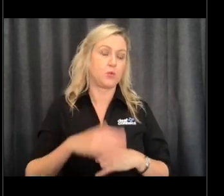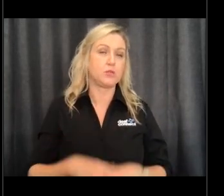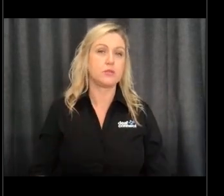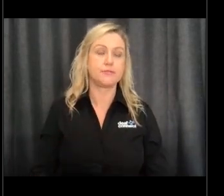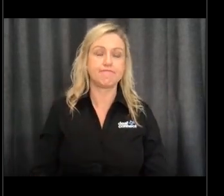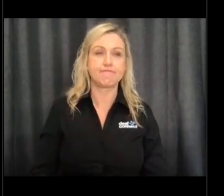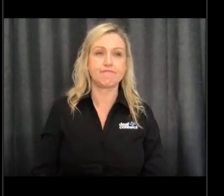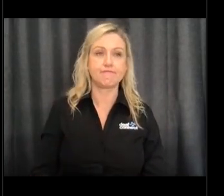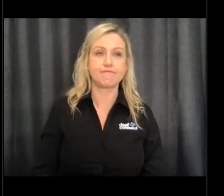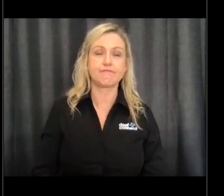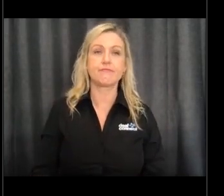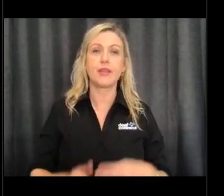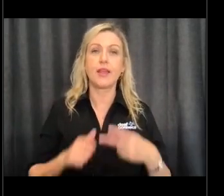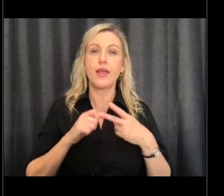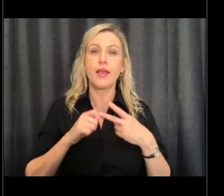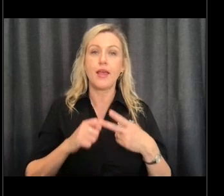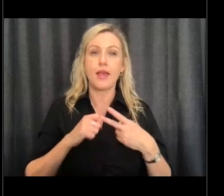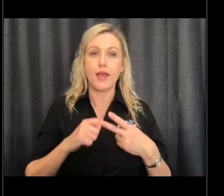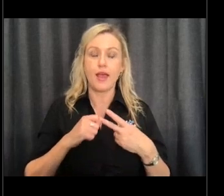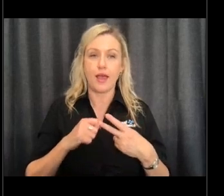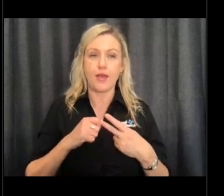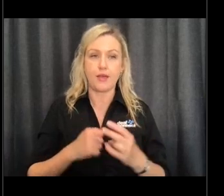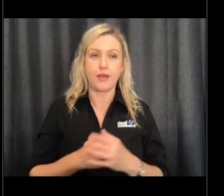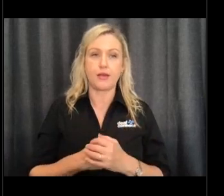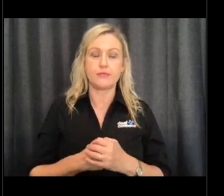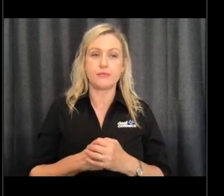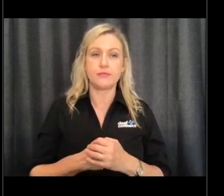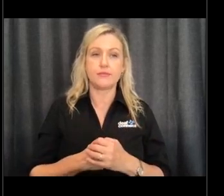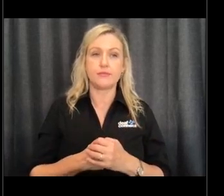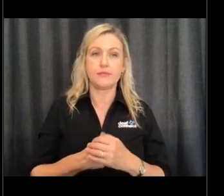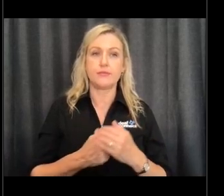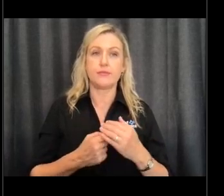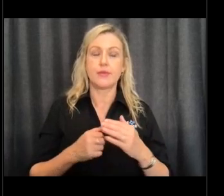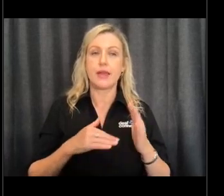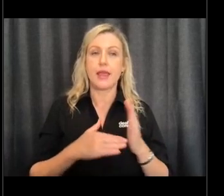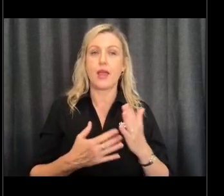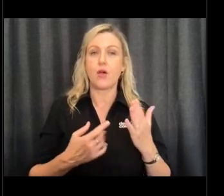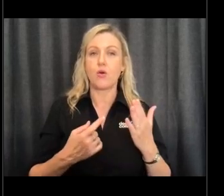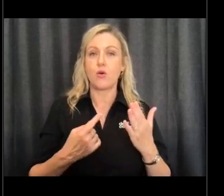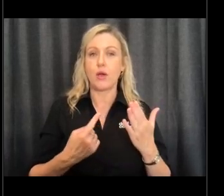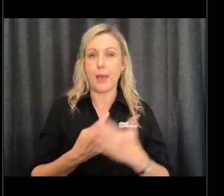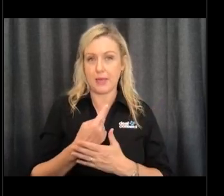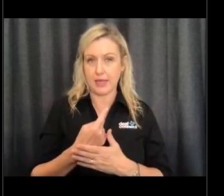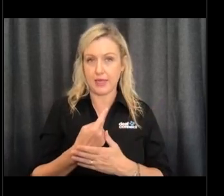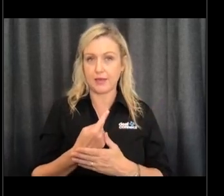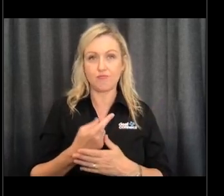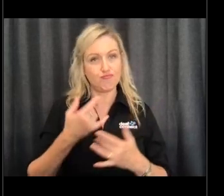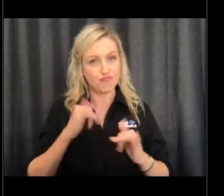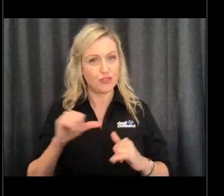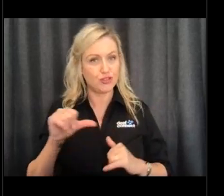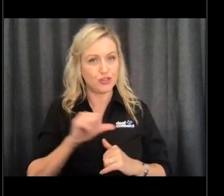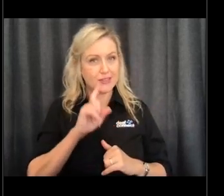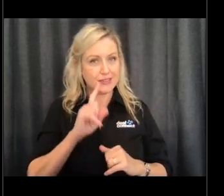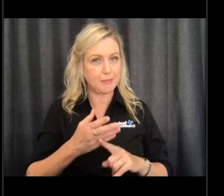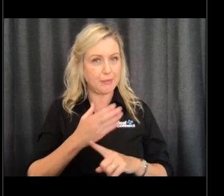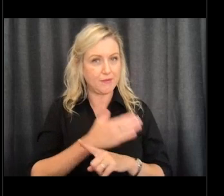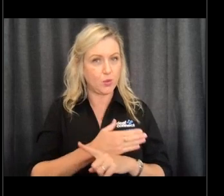The other thing that's happening 12 months later, and it was remiss of me to skip straight to maintenance and not deal with this, people are over it.